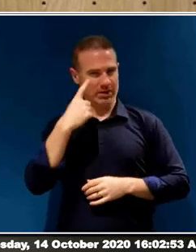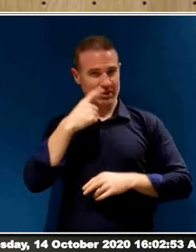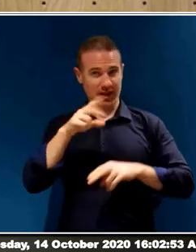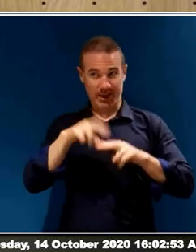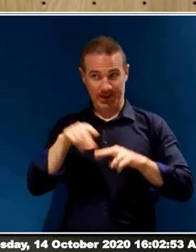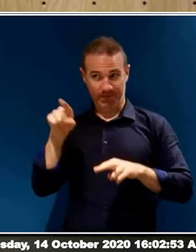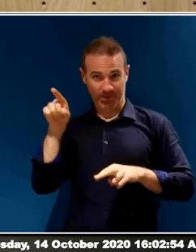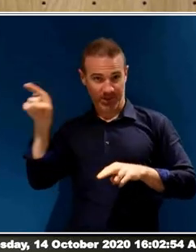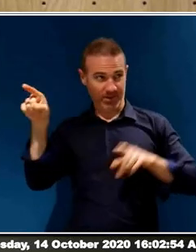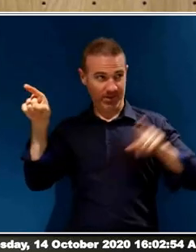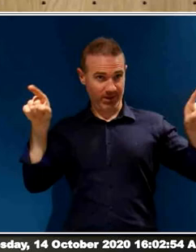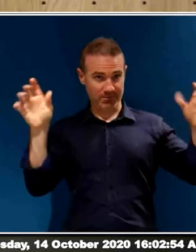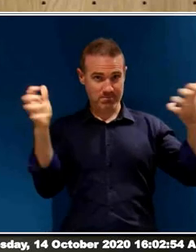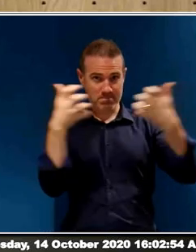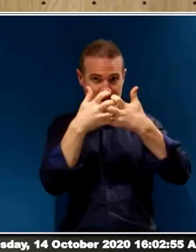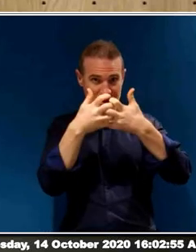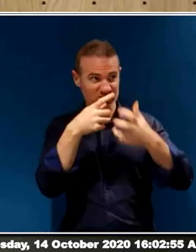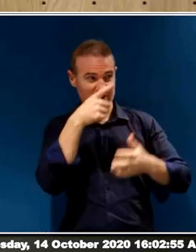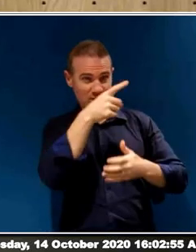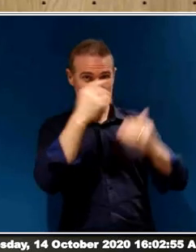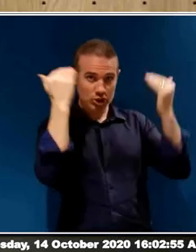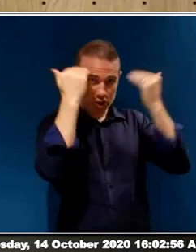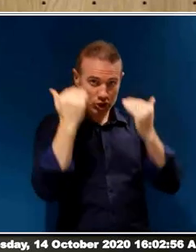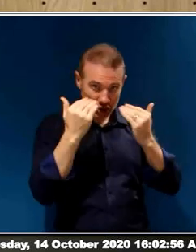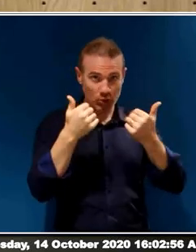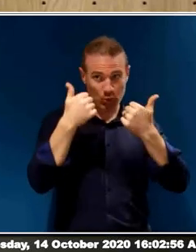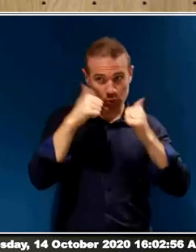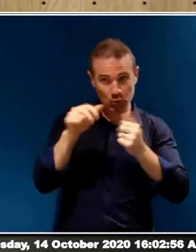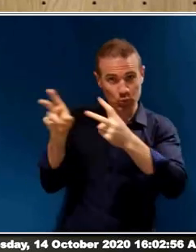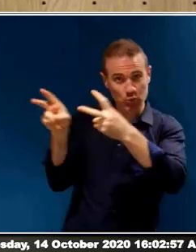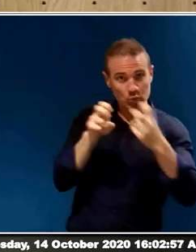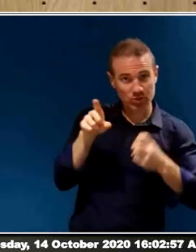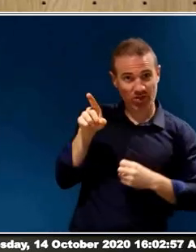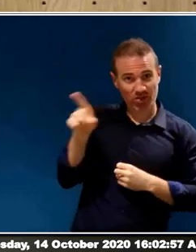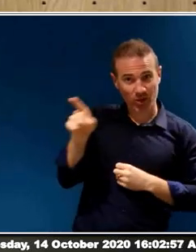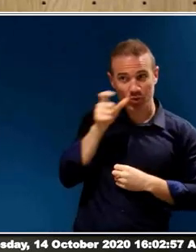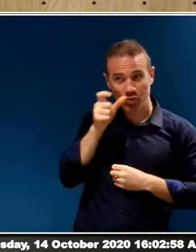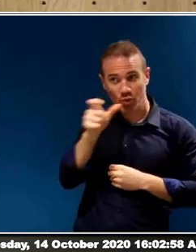And what I hoped to learn from it, at the time I commenced the study I was in